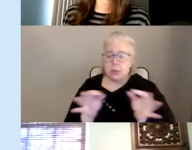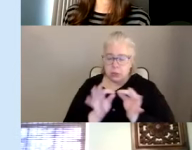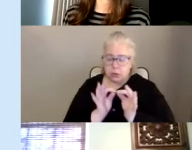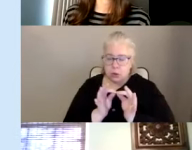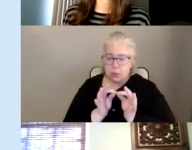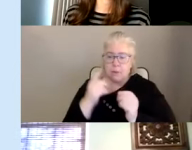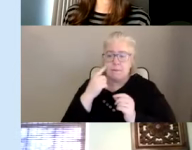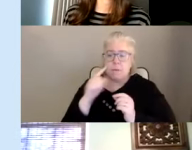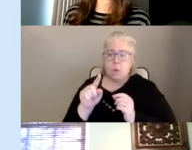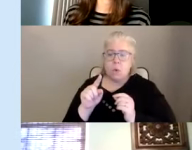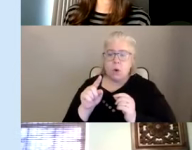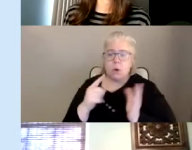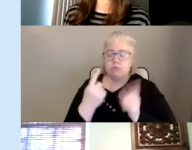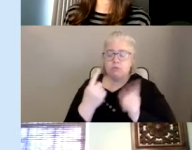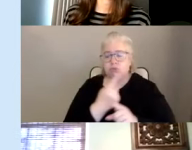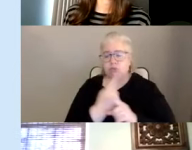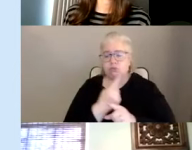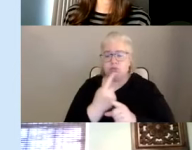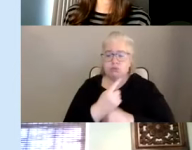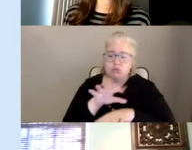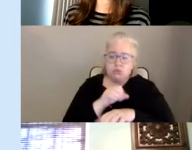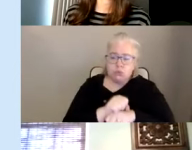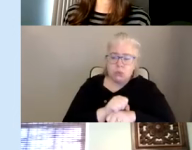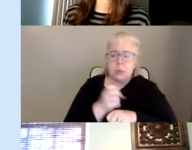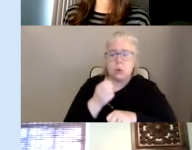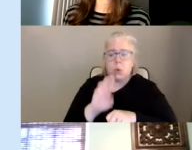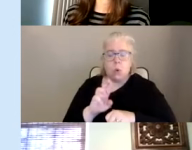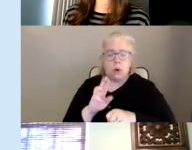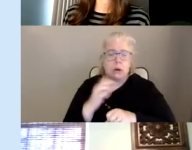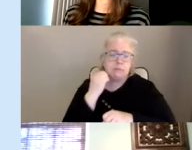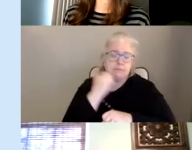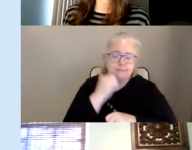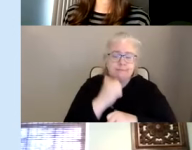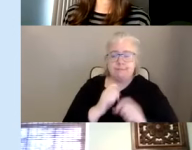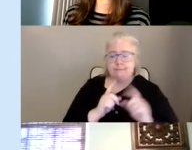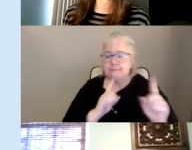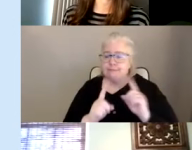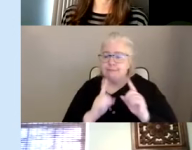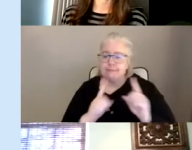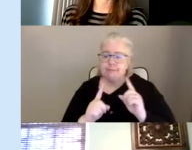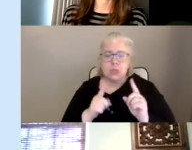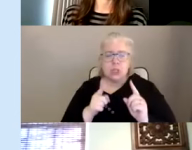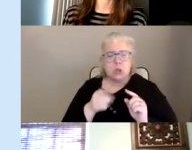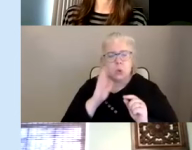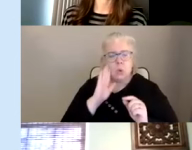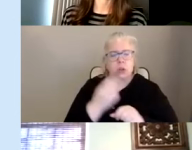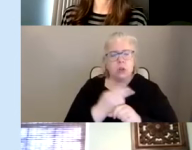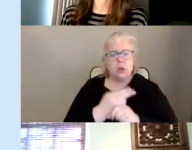for regular appointments or everyday conversations. You're going to be utilizing what we call